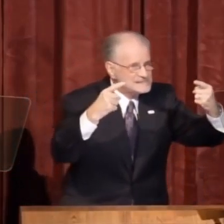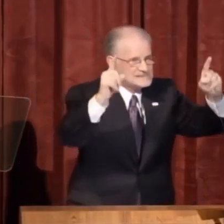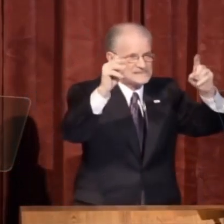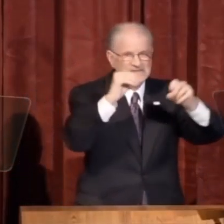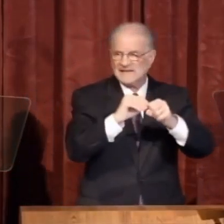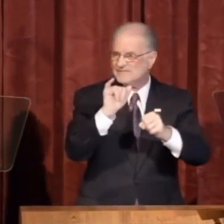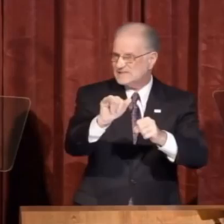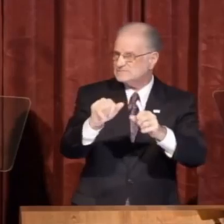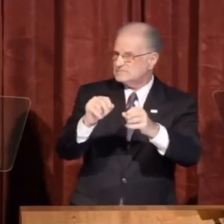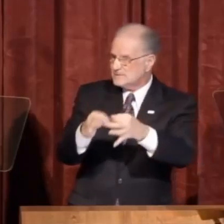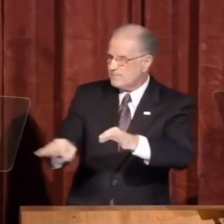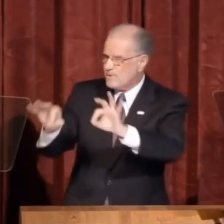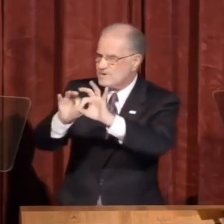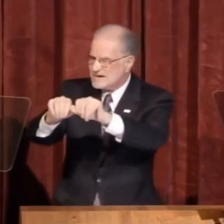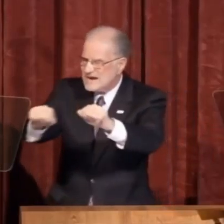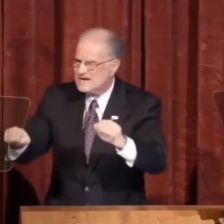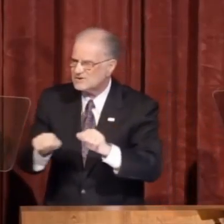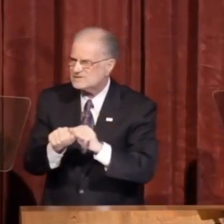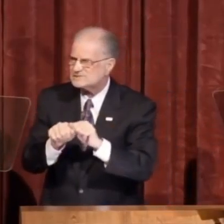Since that time an academic team is meeting